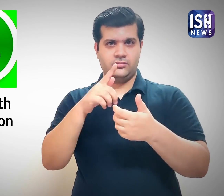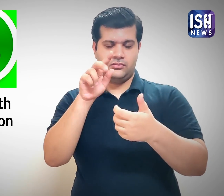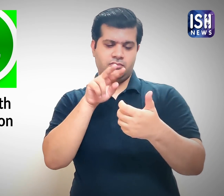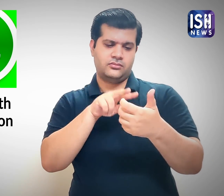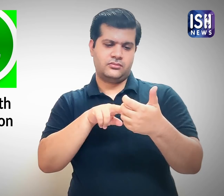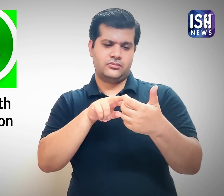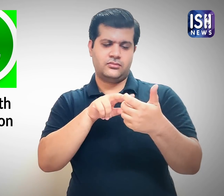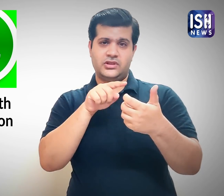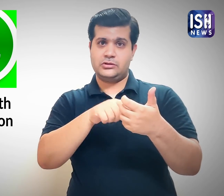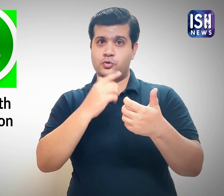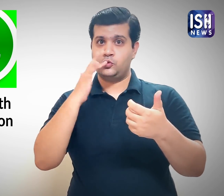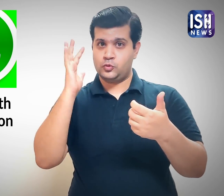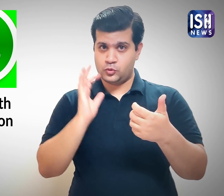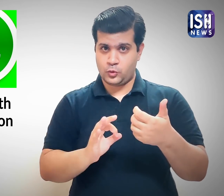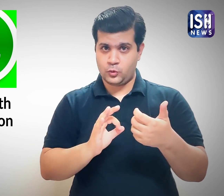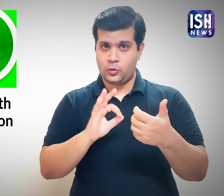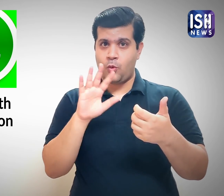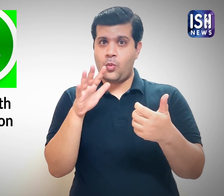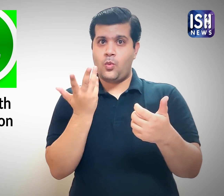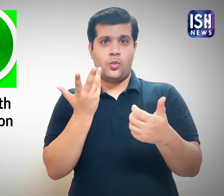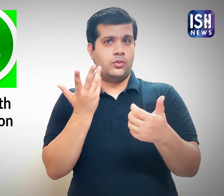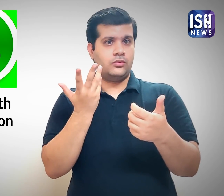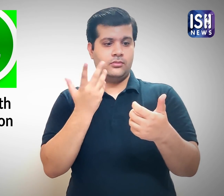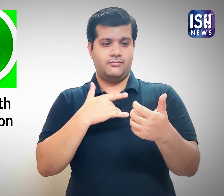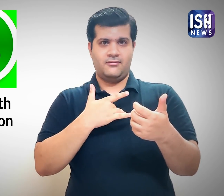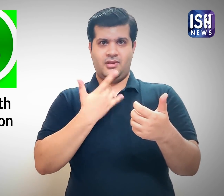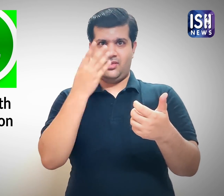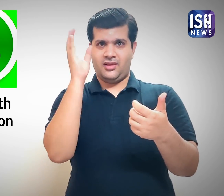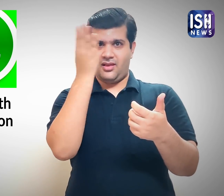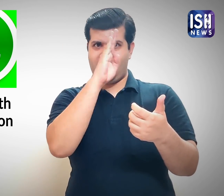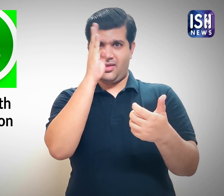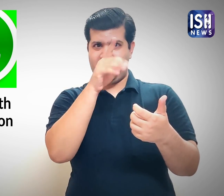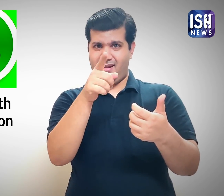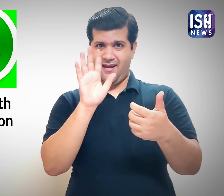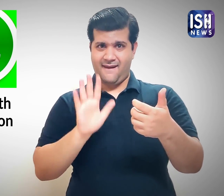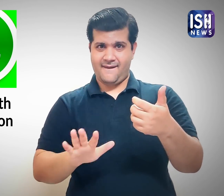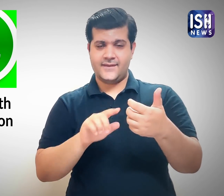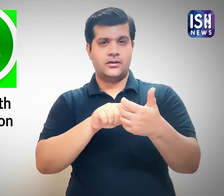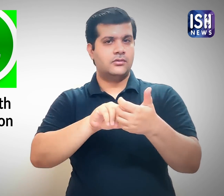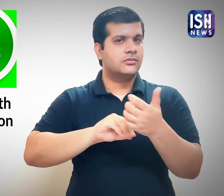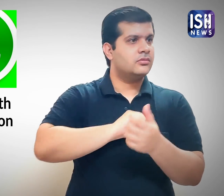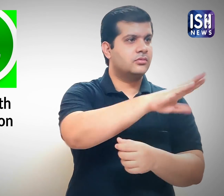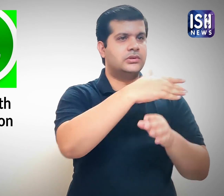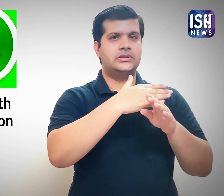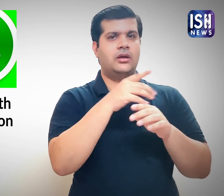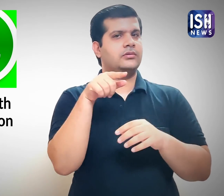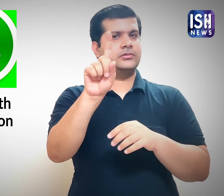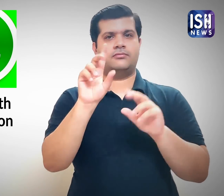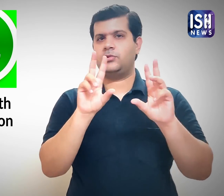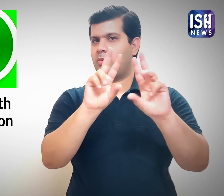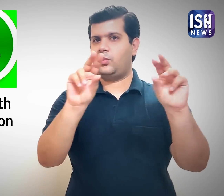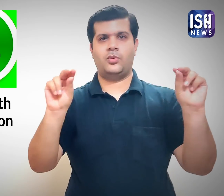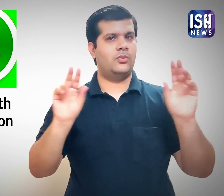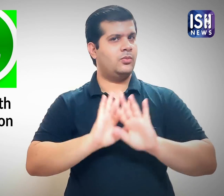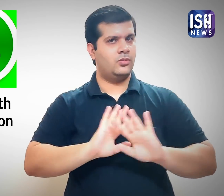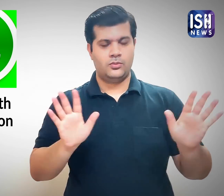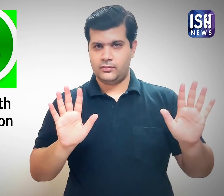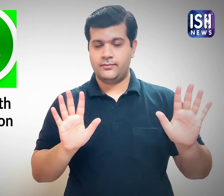if you are confused about the veracity of the message, then do not forward it.